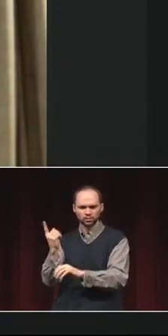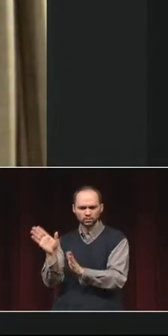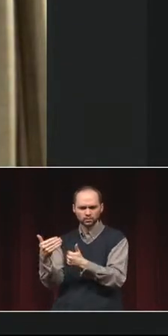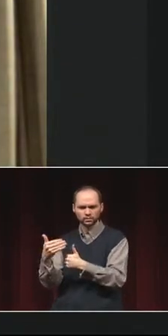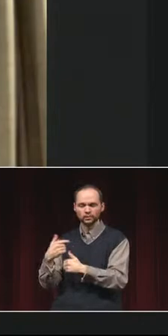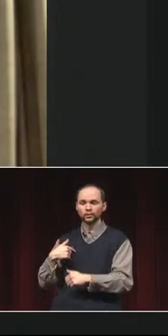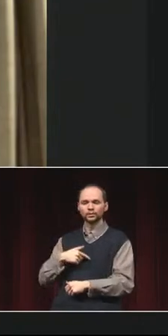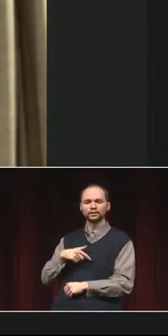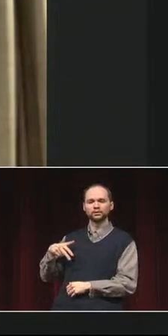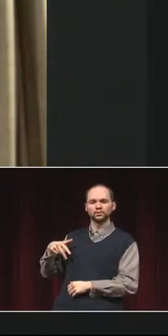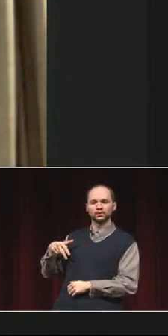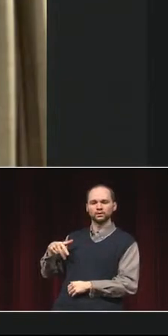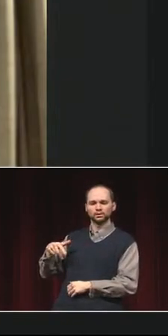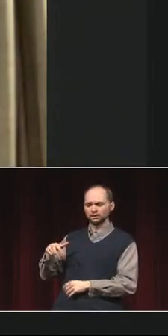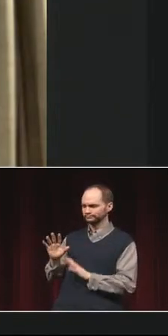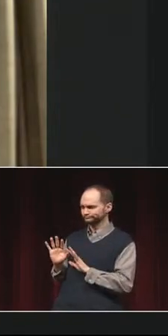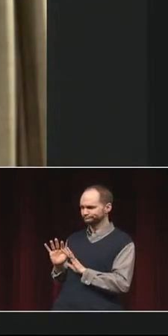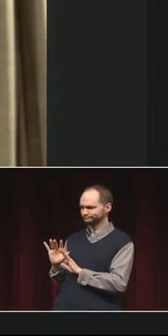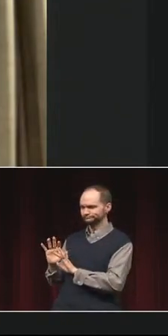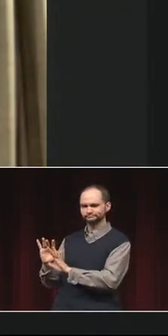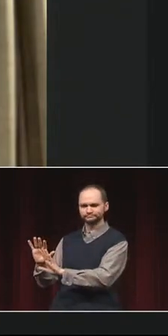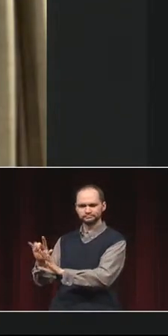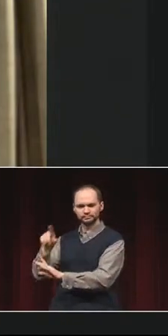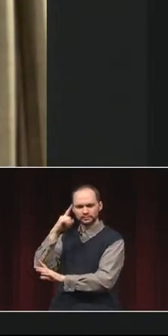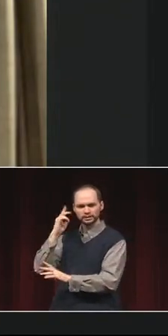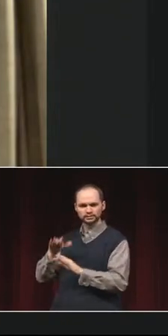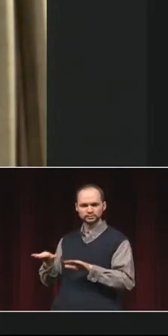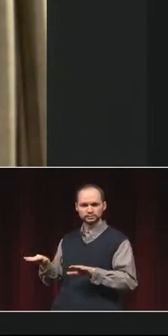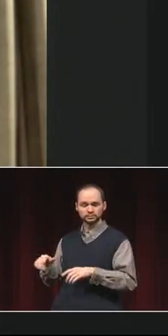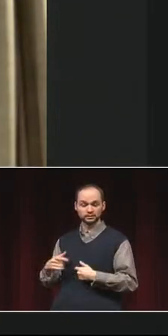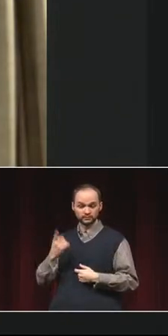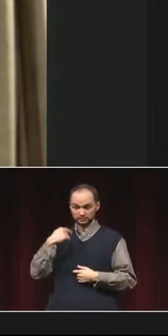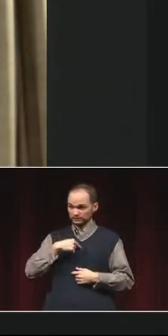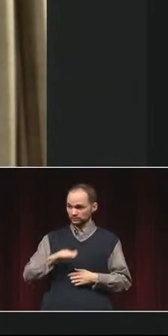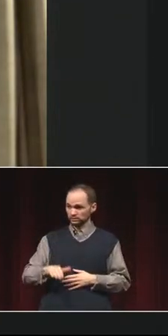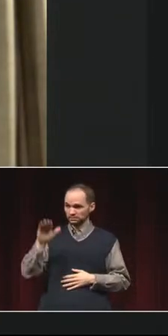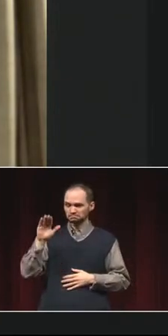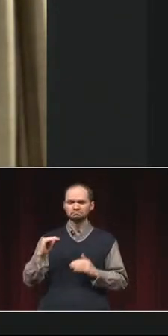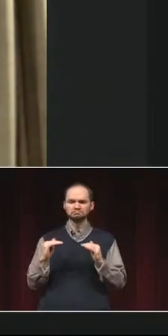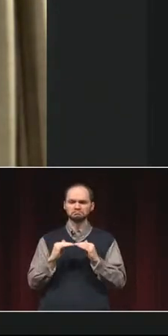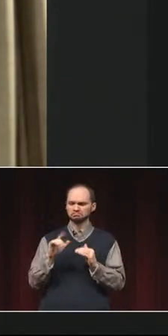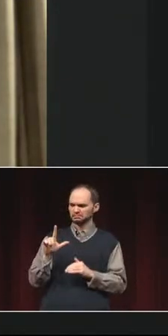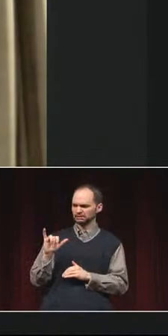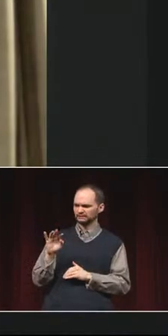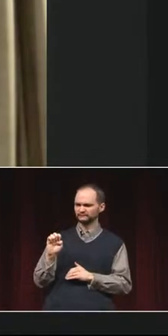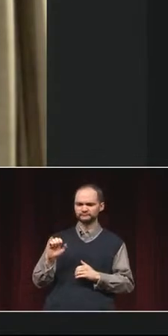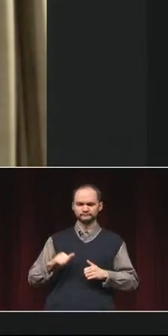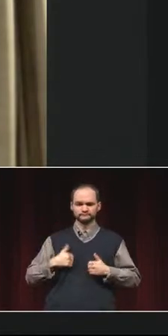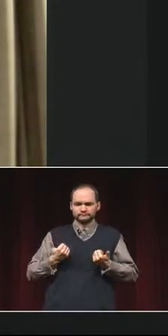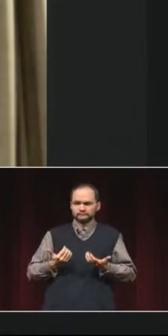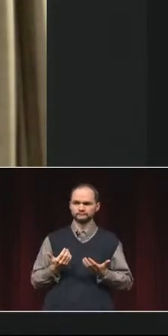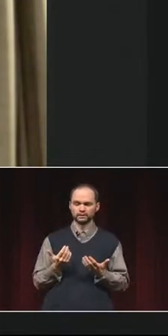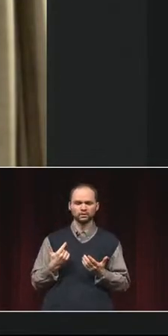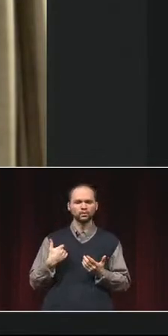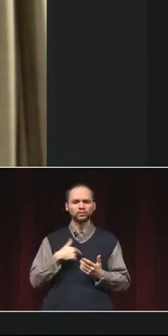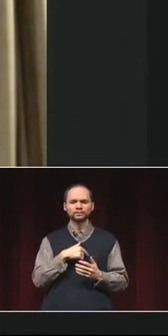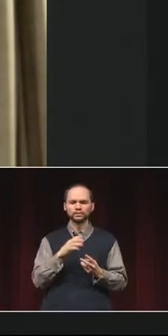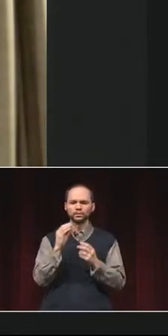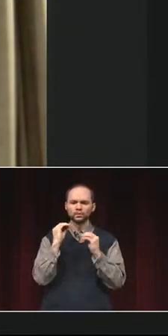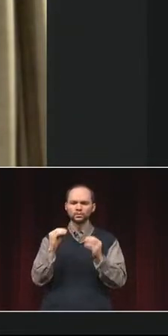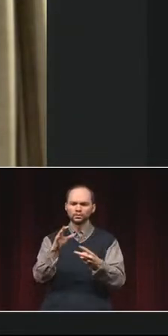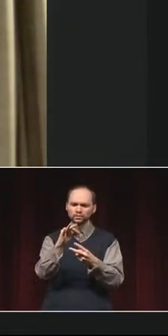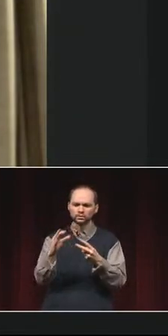But to me that was a way of life. We had no choice but to accept what was custom.